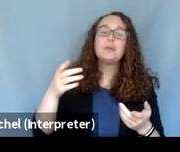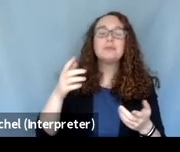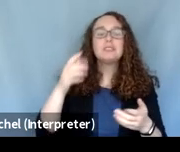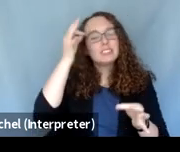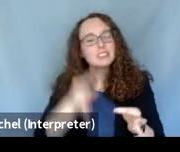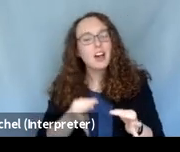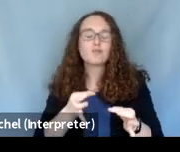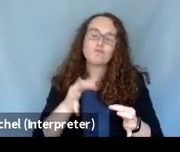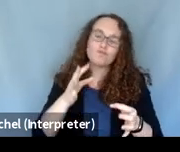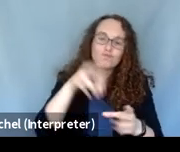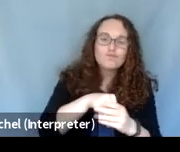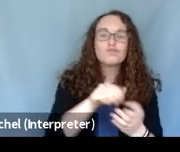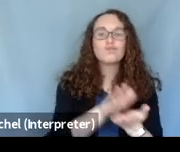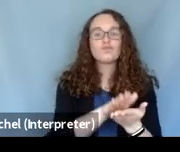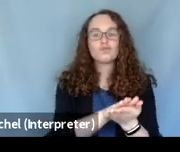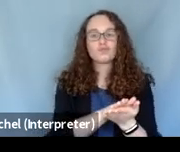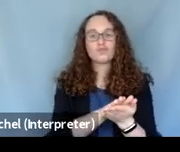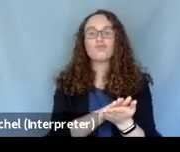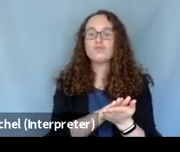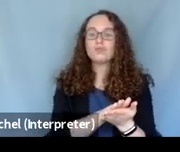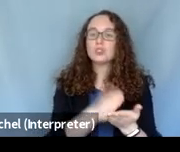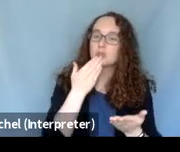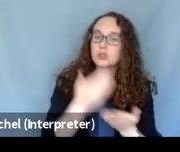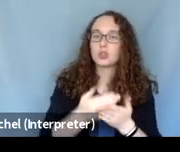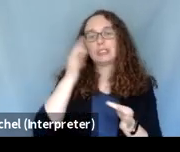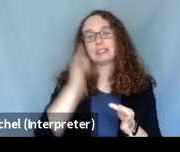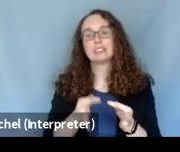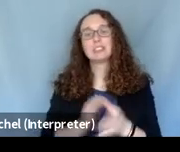education. It's also wonderful to have a major